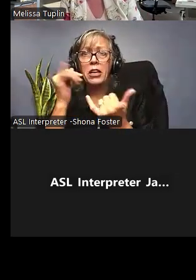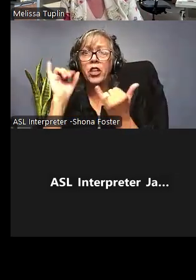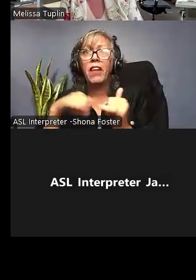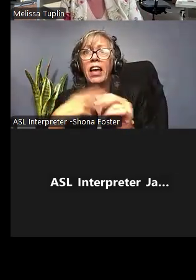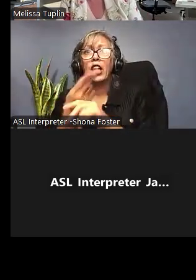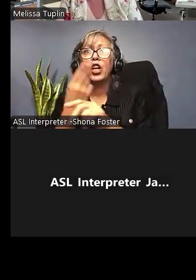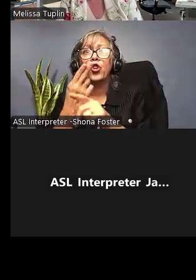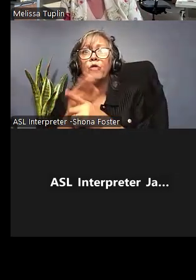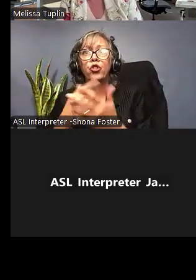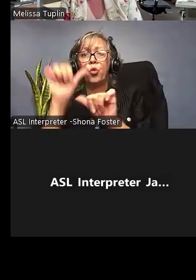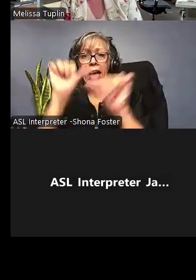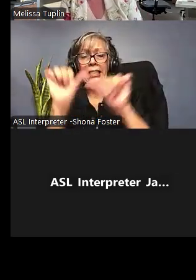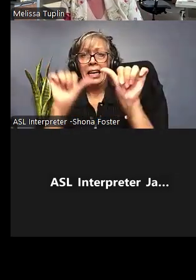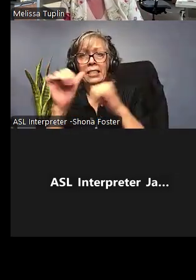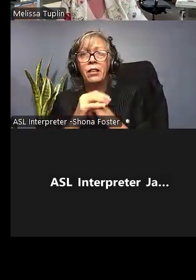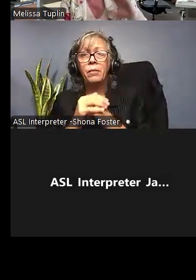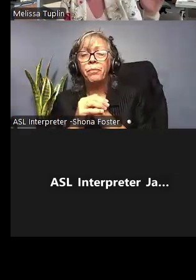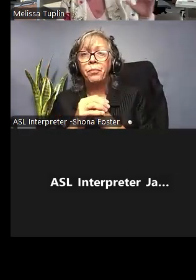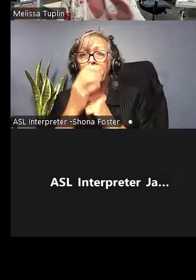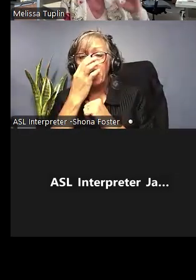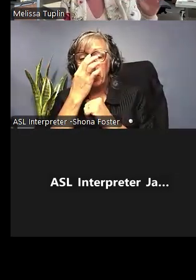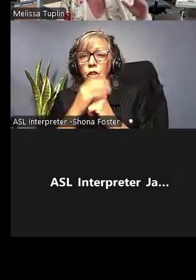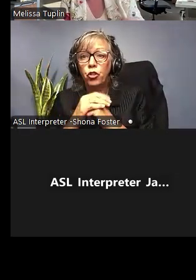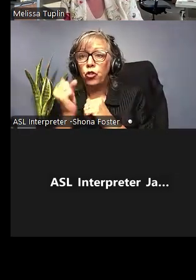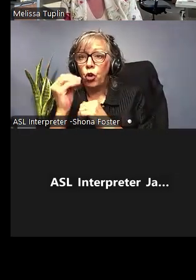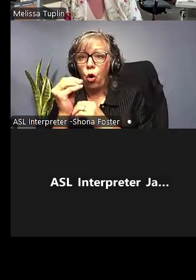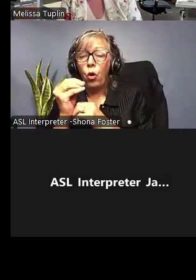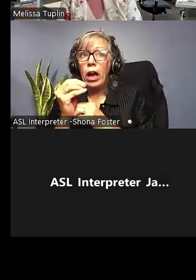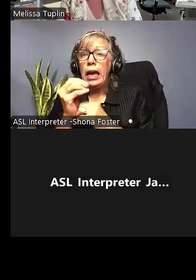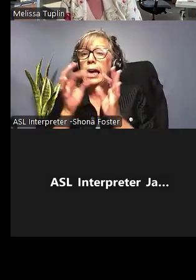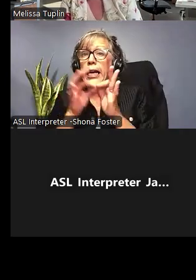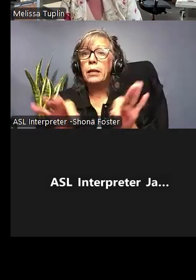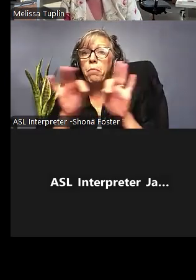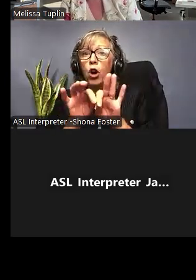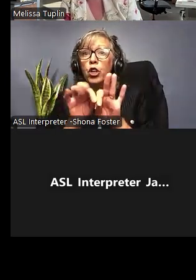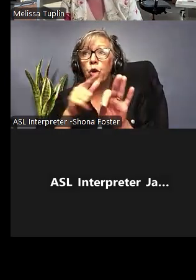so it will benefit your application then to direct their attention to support material